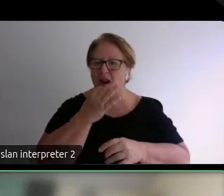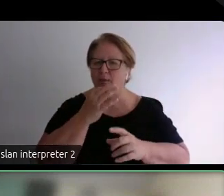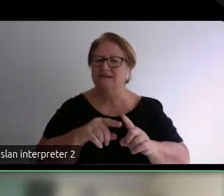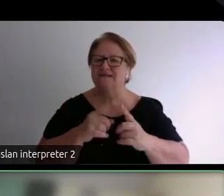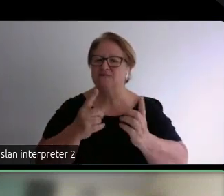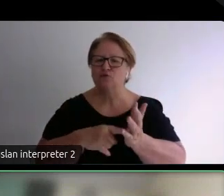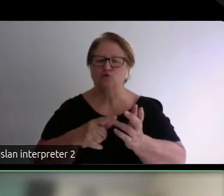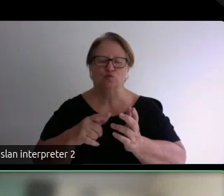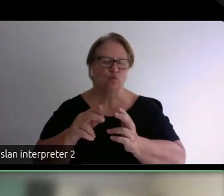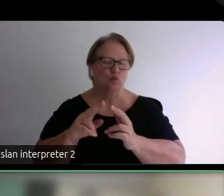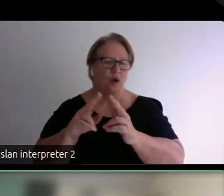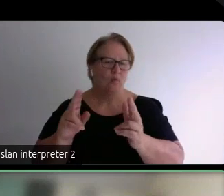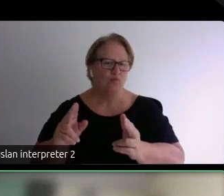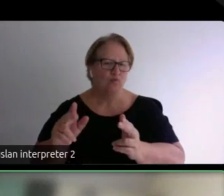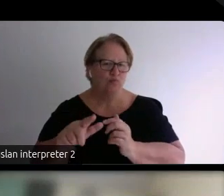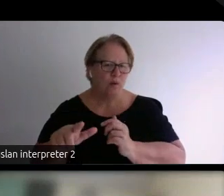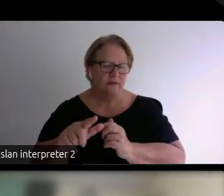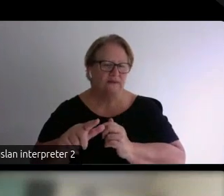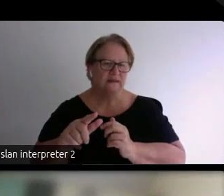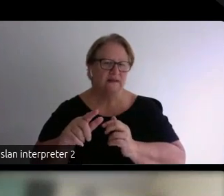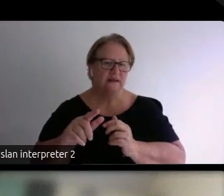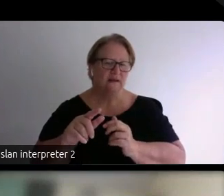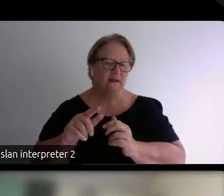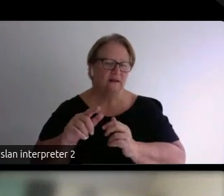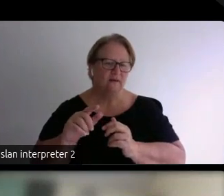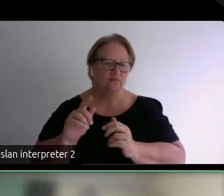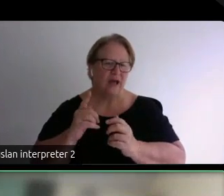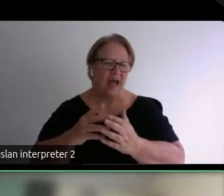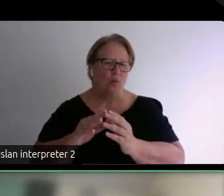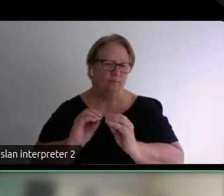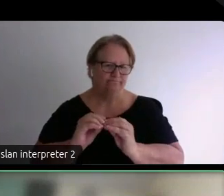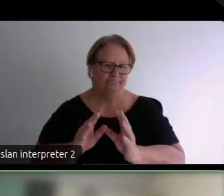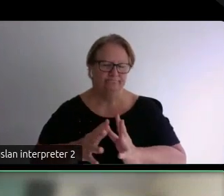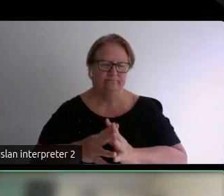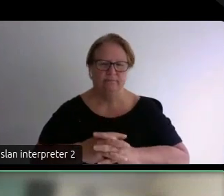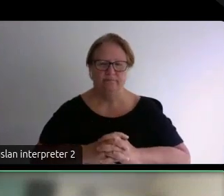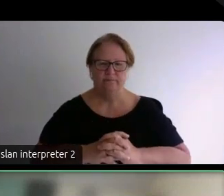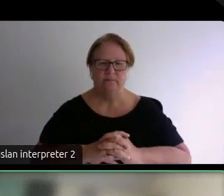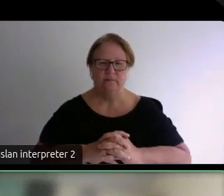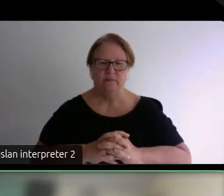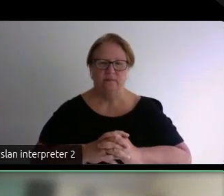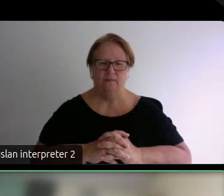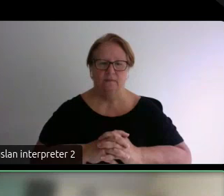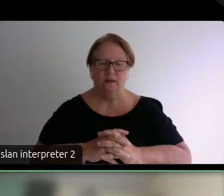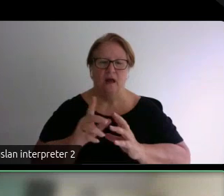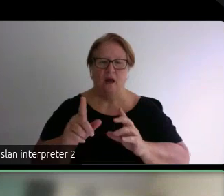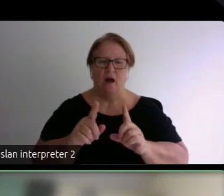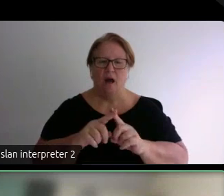and family law property arbitration. They also need to fall within the statutory time limits or